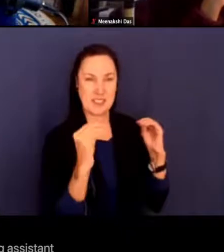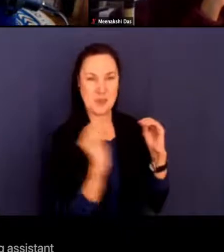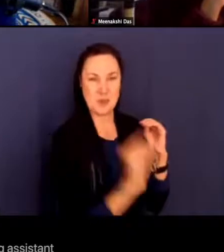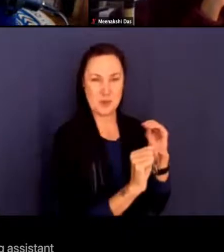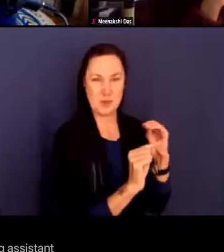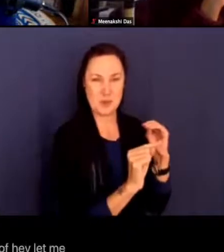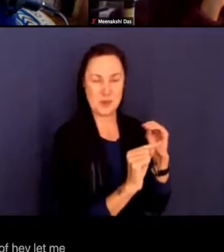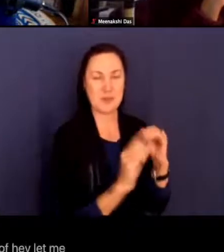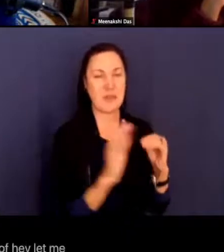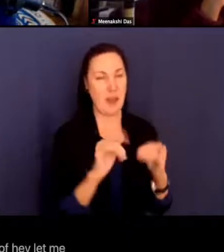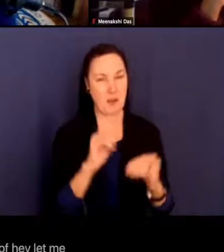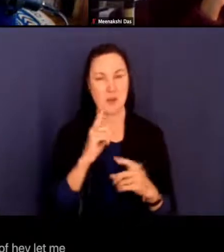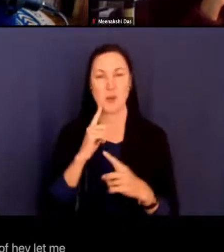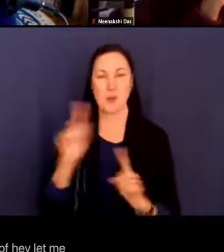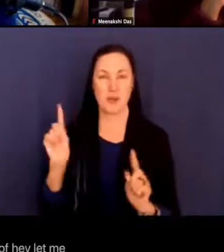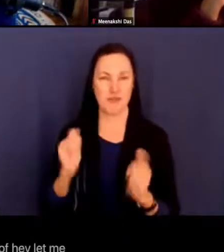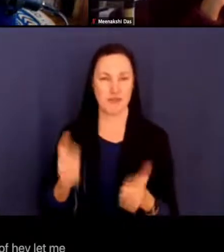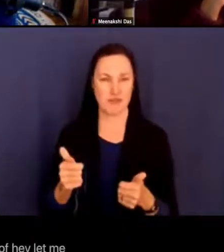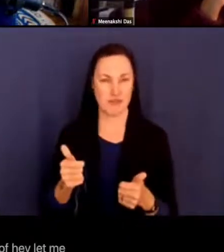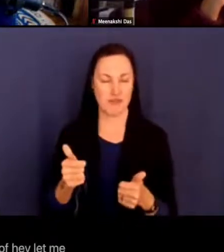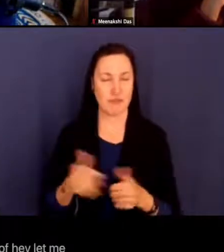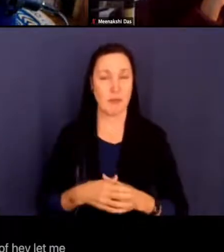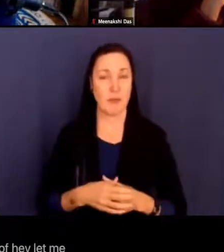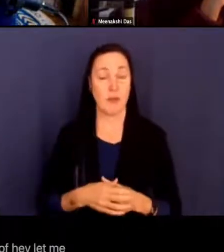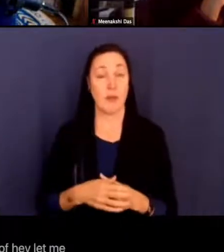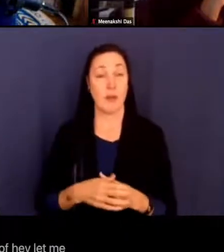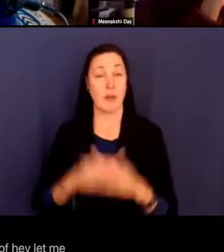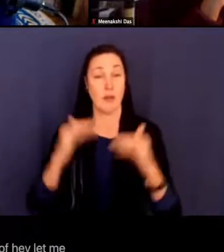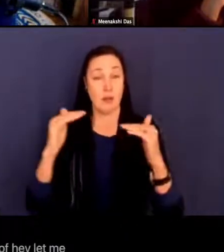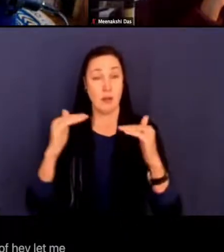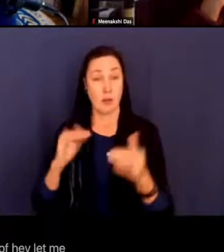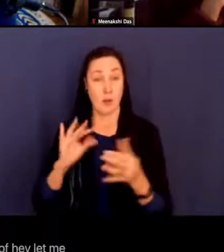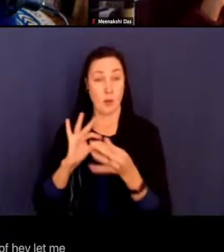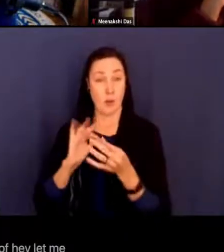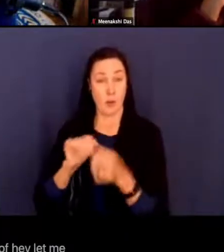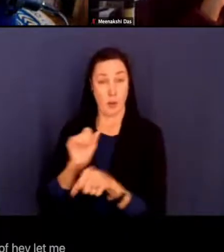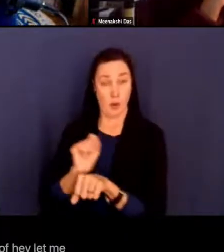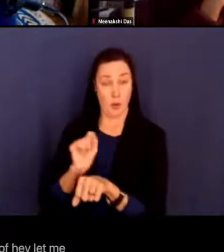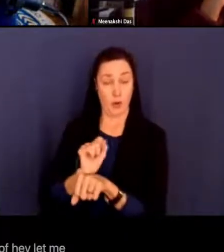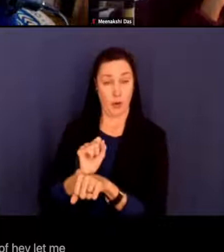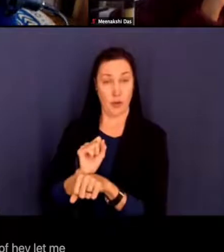In terms of employment I did apply before starting to work for myself I did apply for